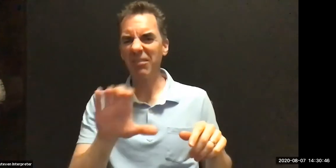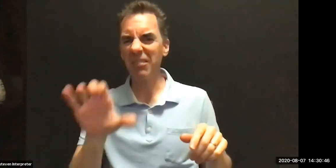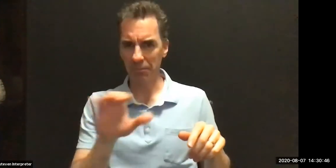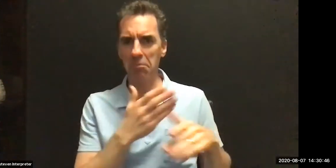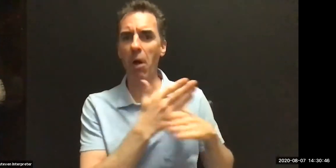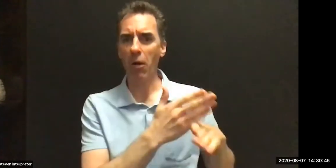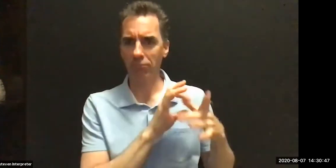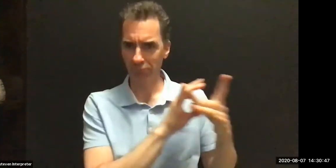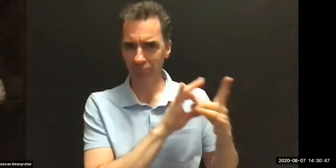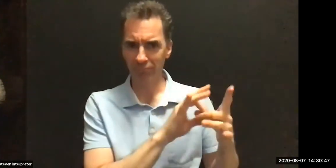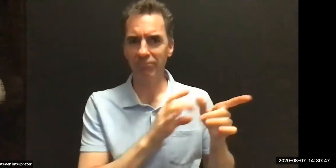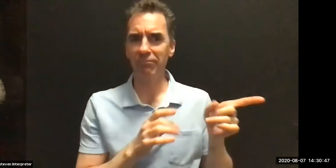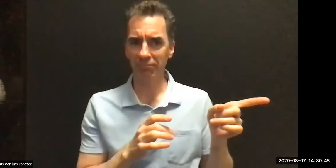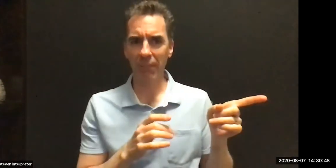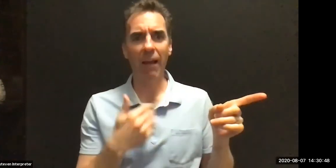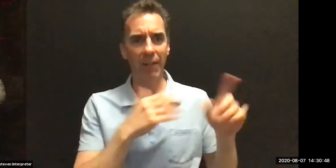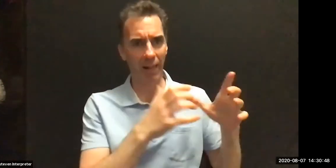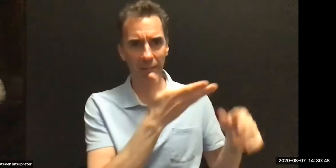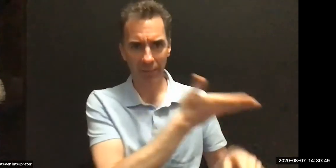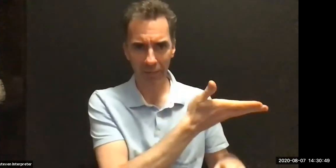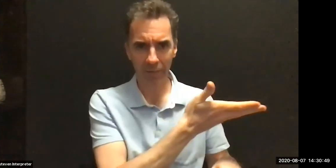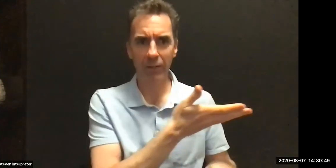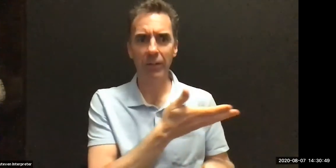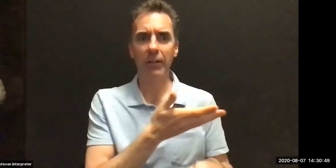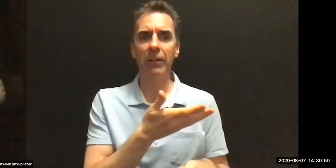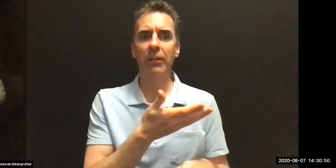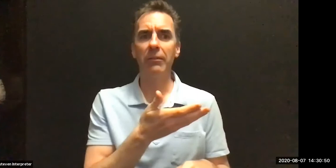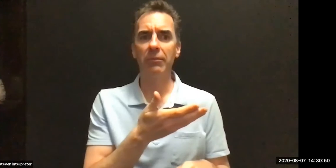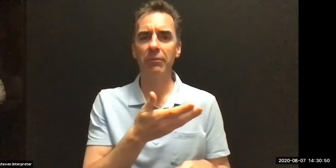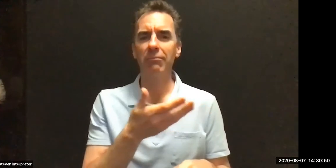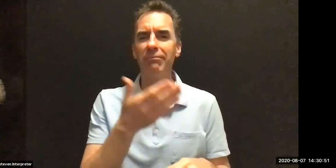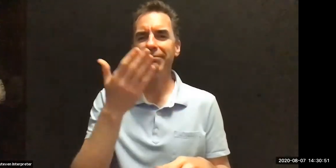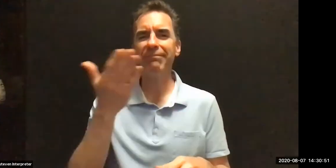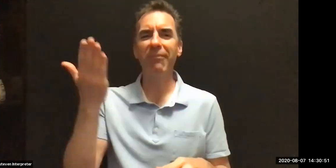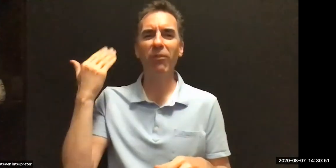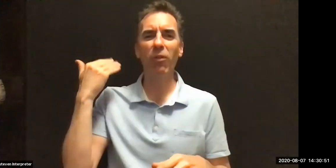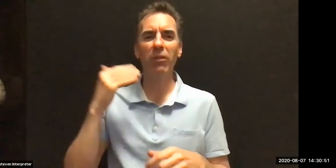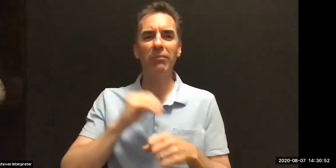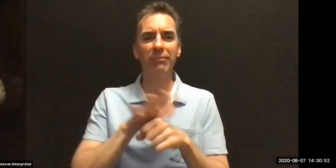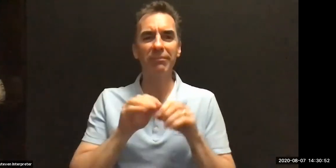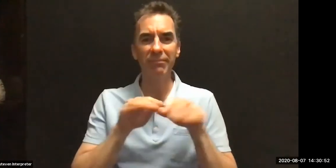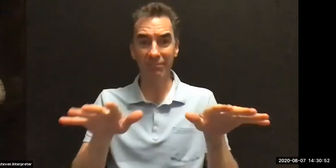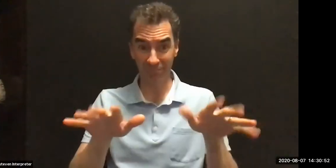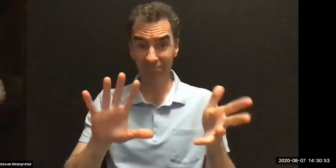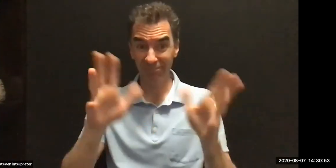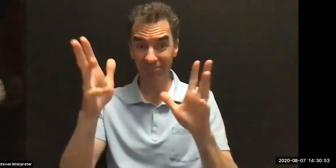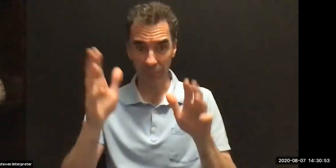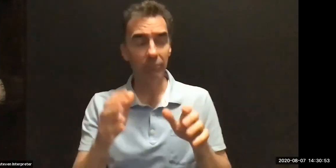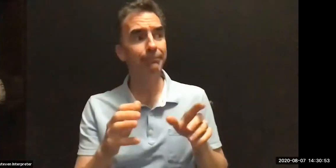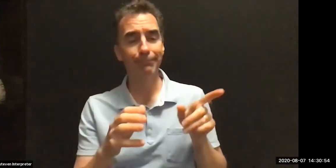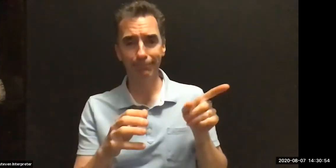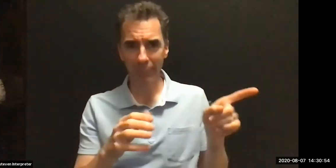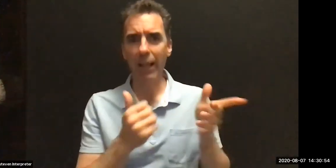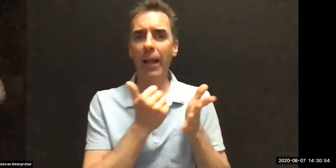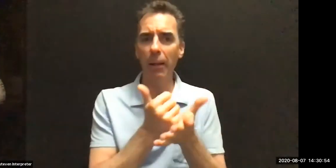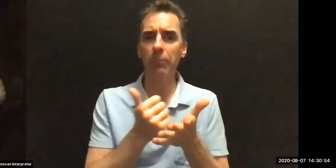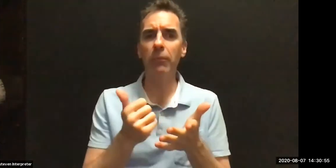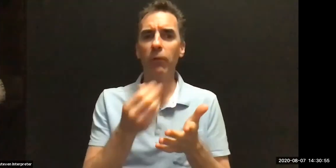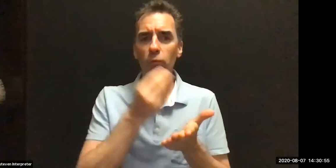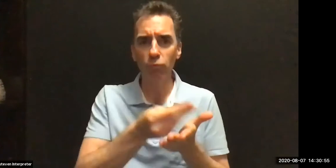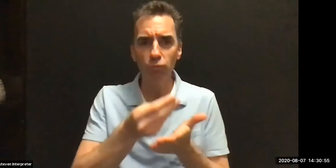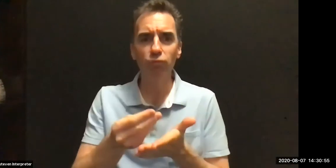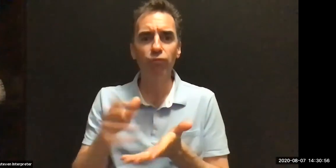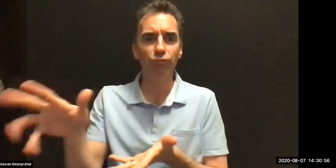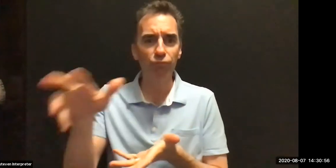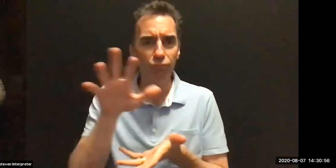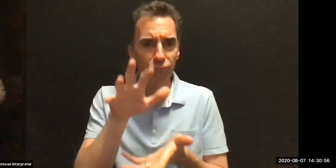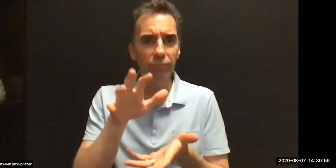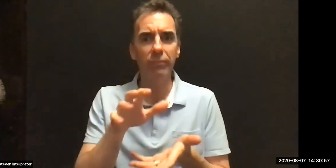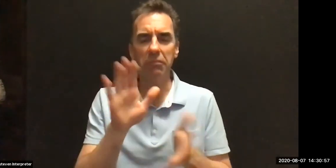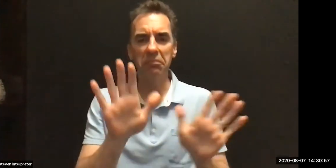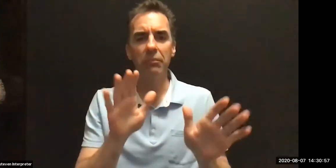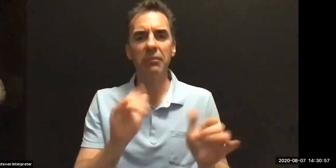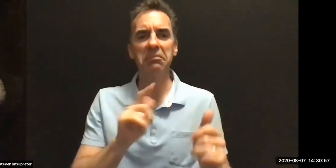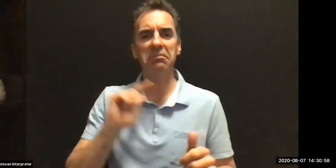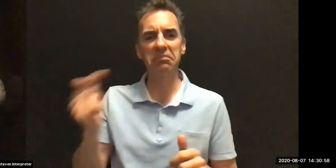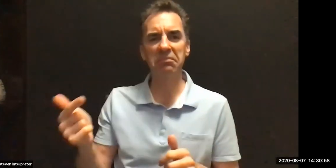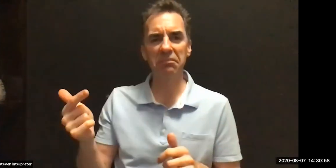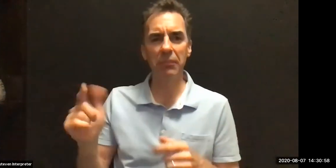Susi Nitzel: And I know they've been just really stepped up Erickson's coven happened delivering groceries paying for groceries, but Chanel charrette charest is going to explain all that to you.